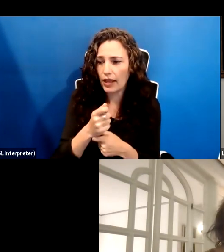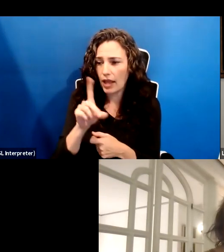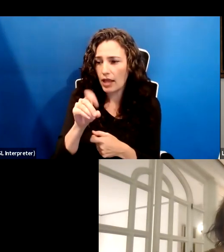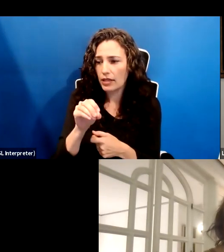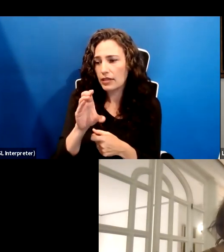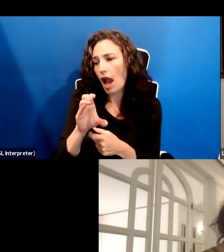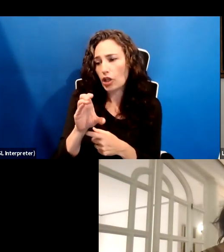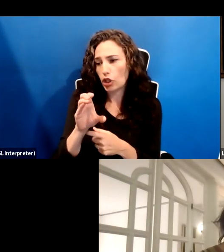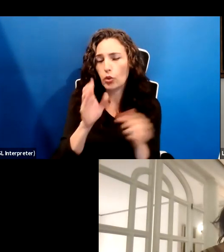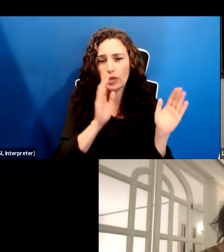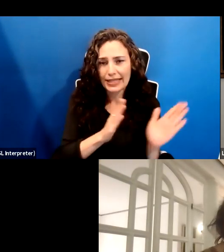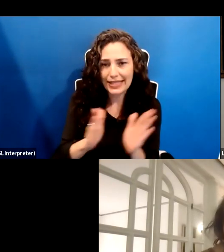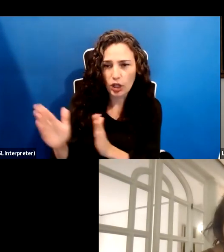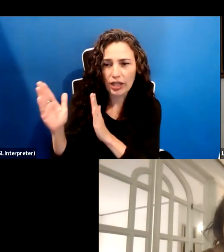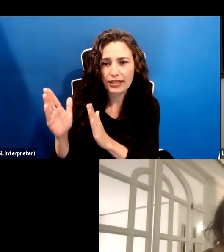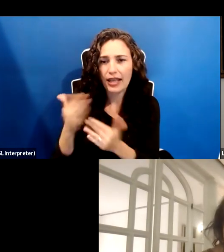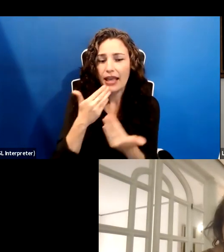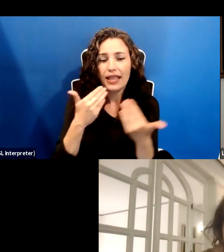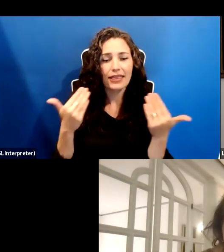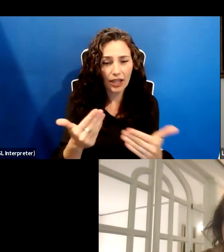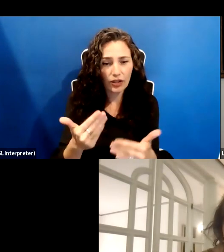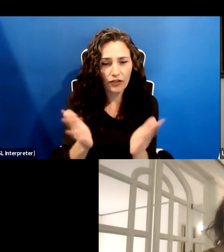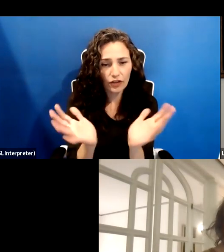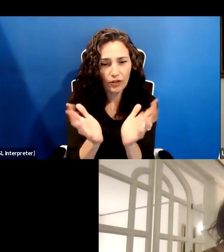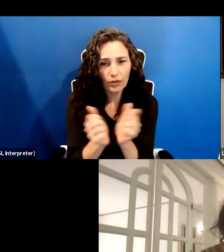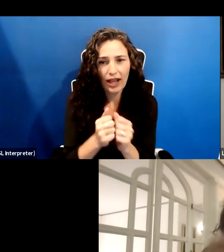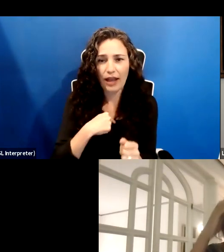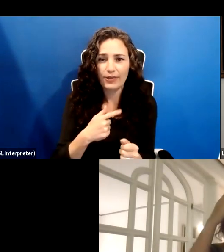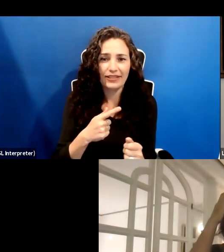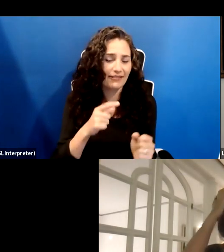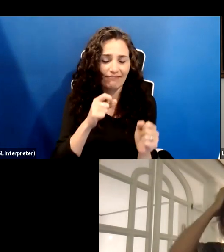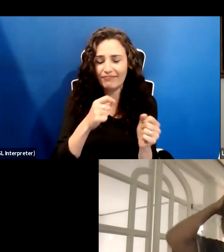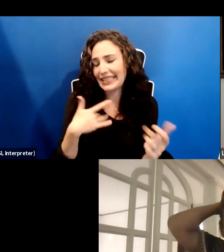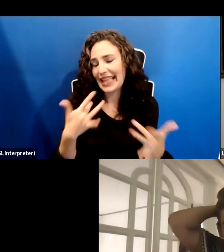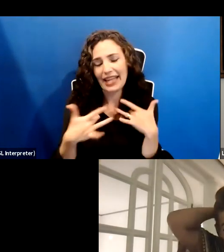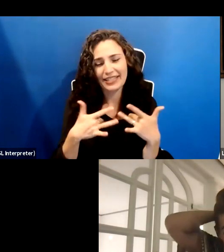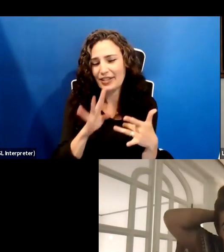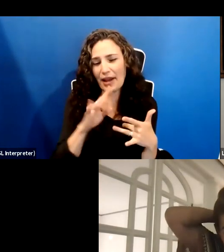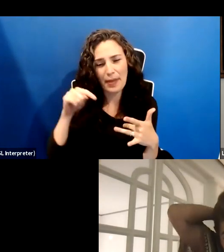And I'm was very excited to talk about "The Vow" and this is fascinating, so thank you. Thank you so much.